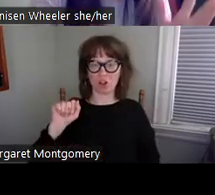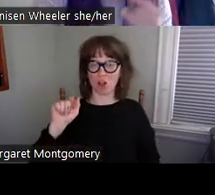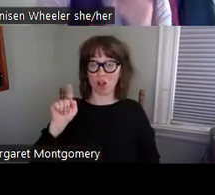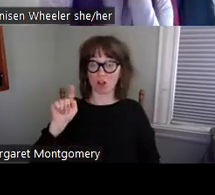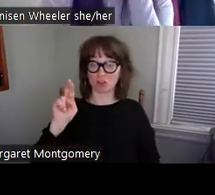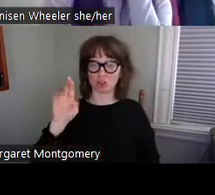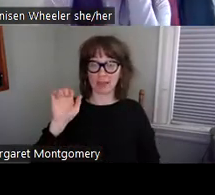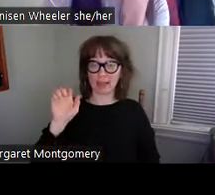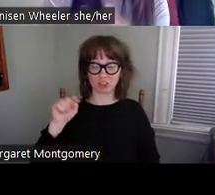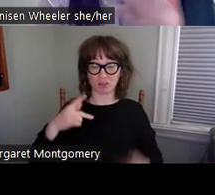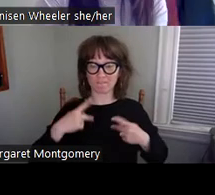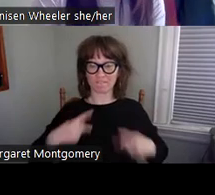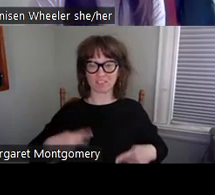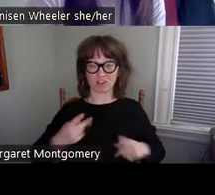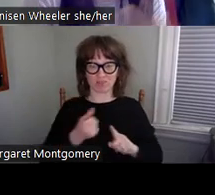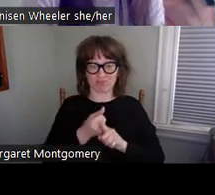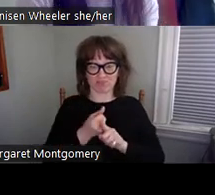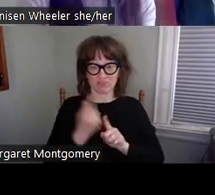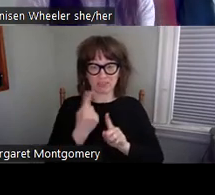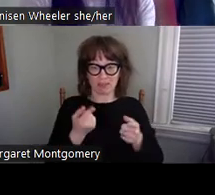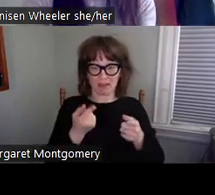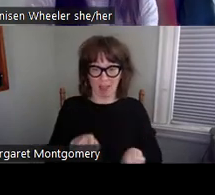threaten them, and that shows that you care about me. like respect